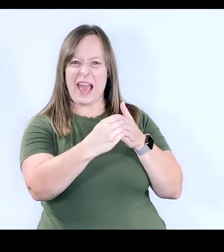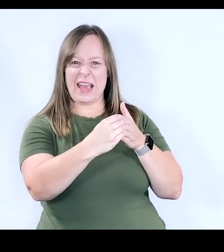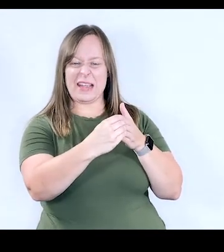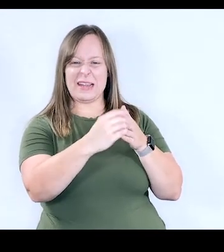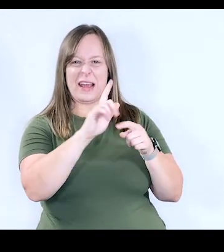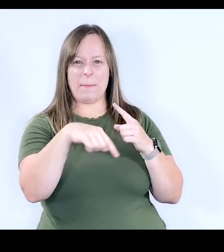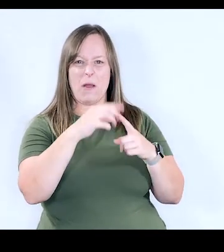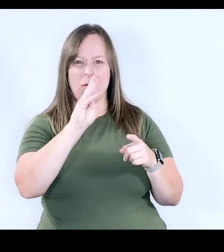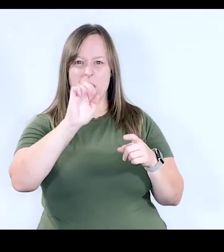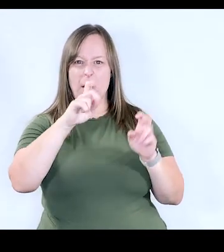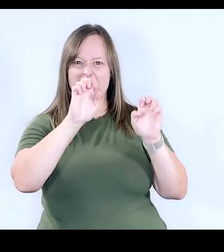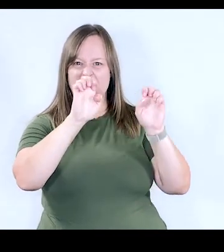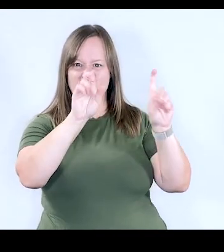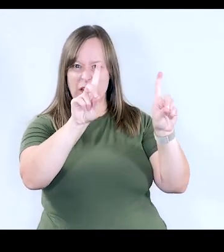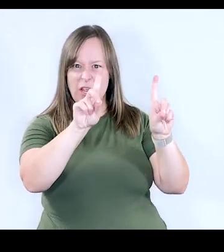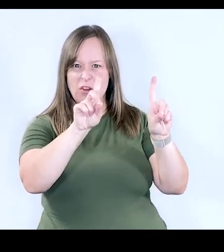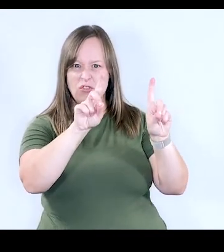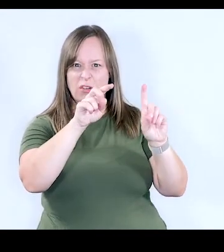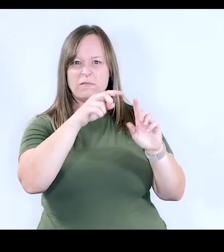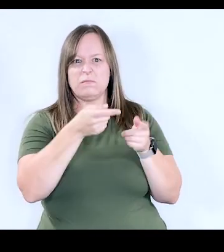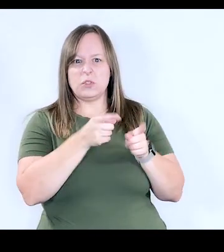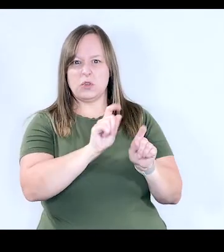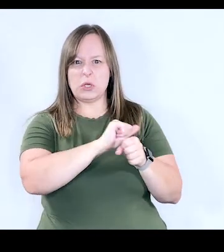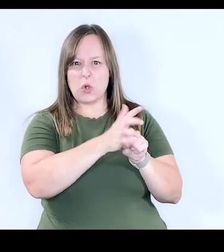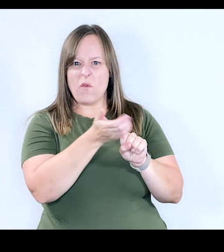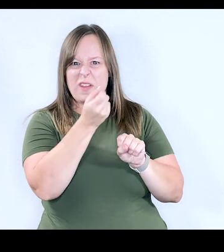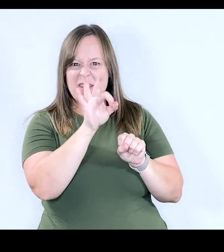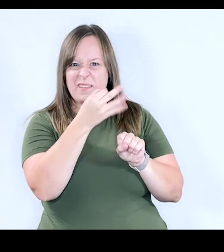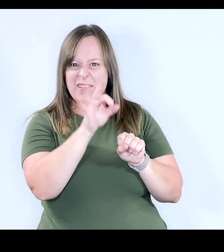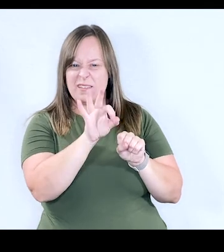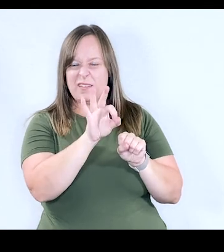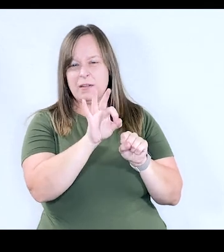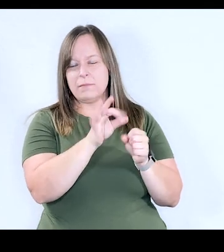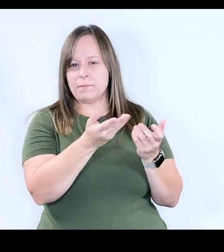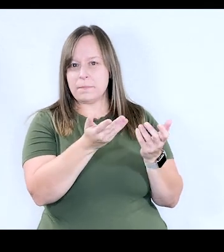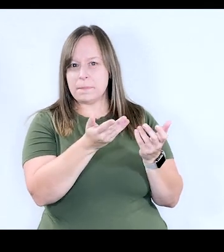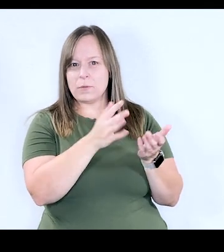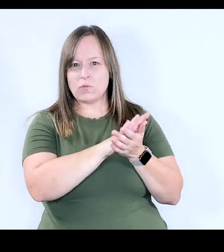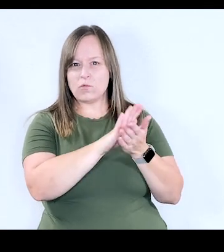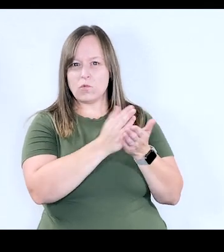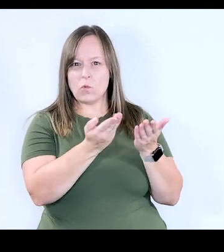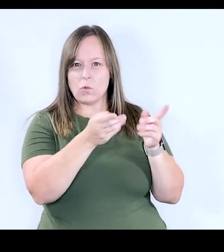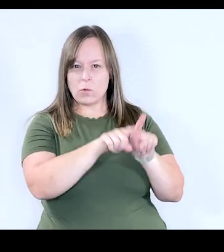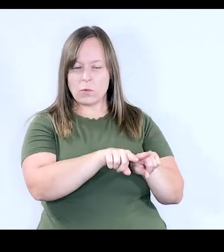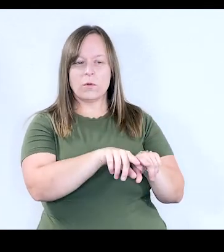to compensatory education during the COVID-19 or the coronavirus school closures.